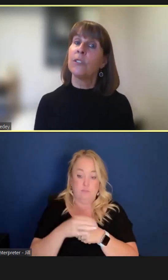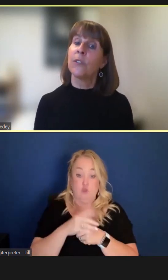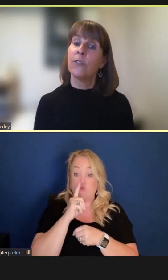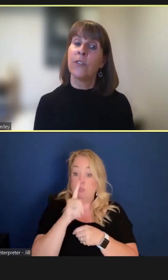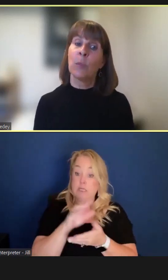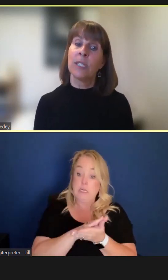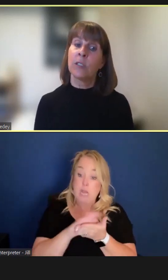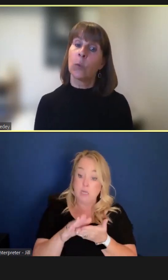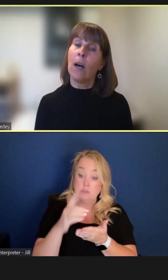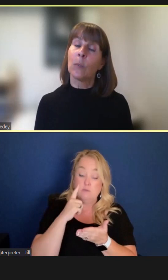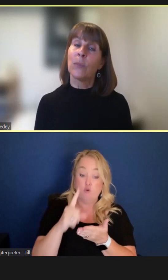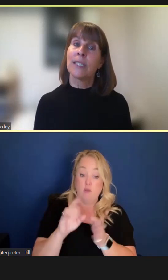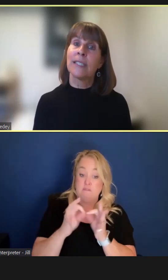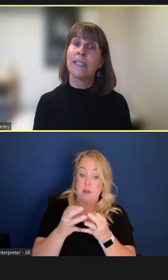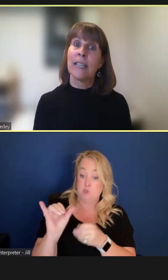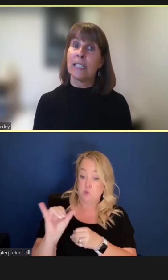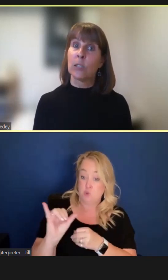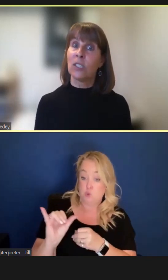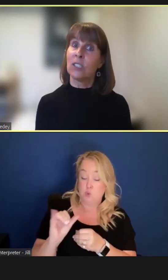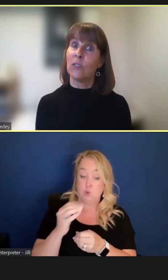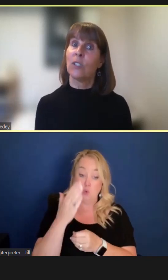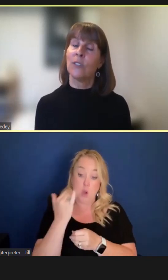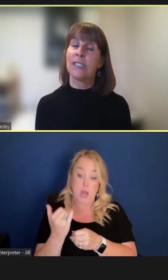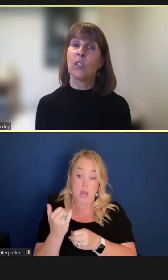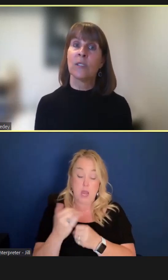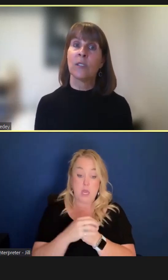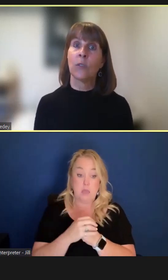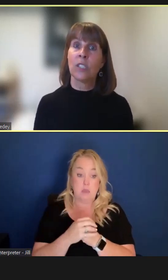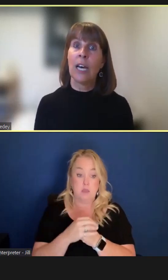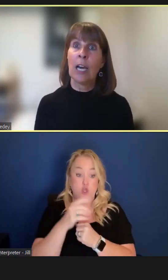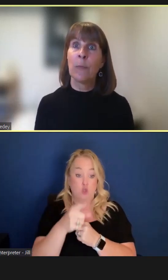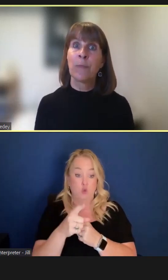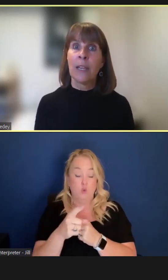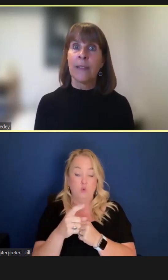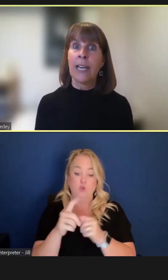the family as well because especially if you give assessments over time that